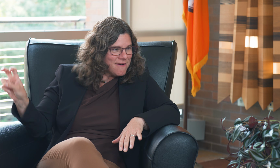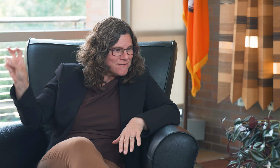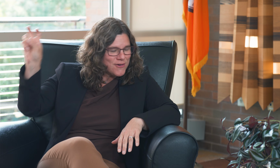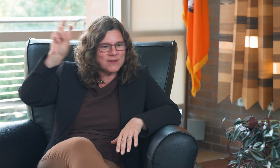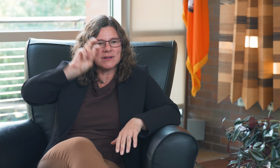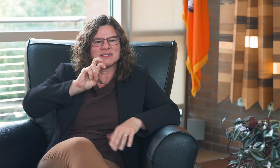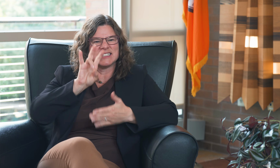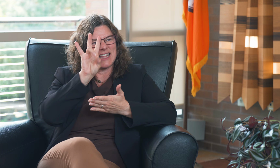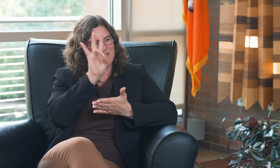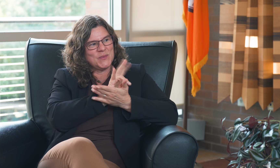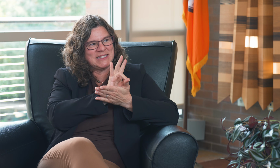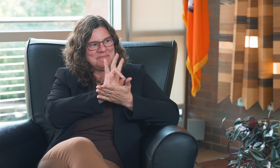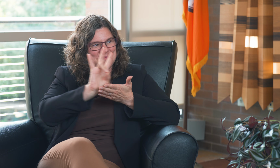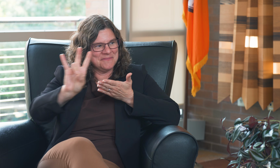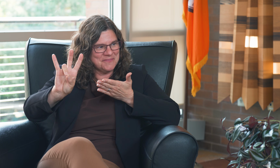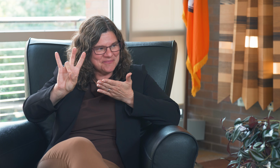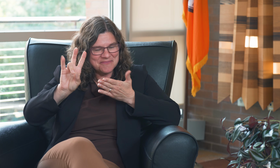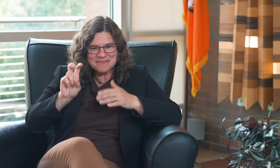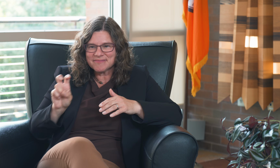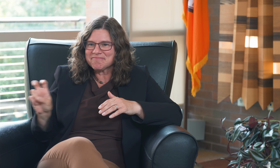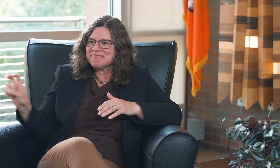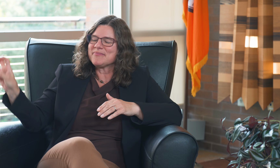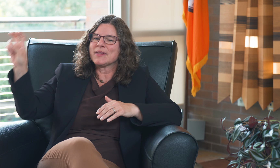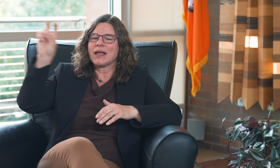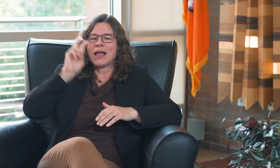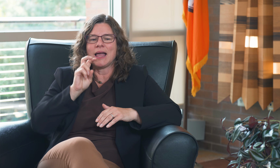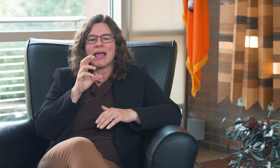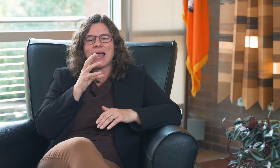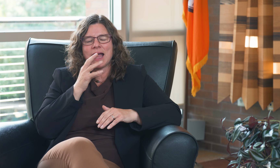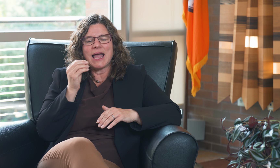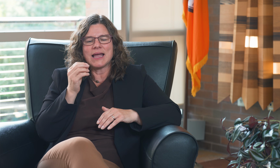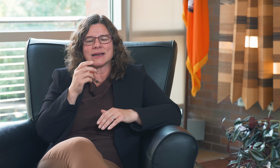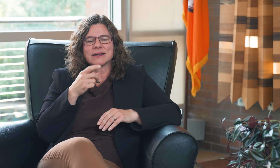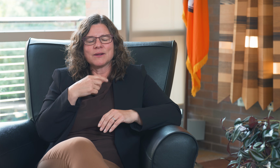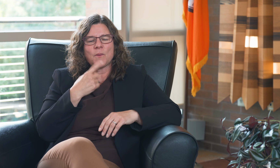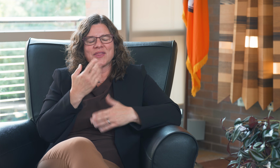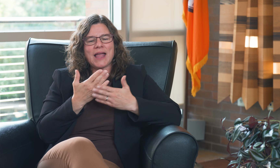and we traveled the U.S. for seven weeks.